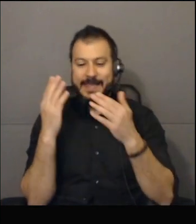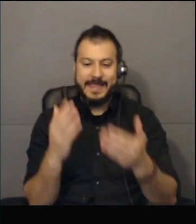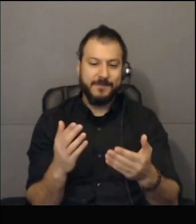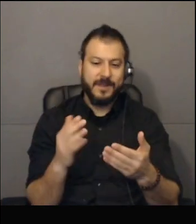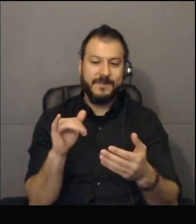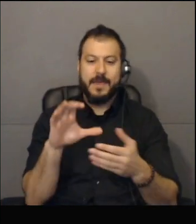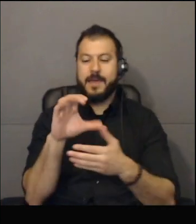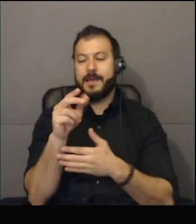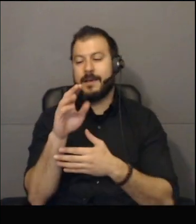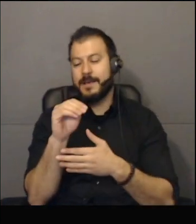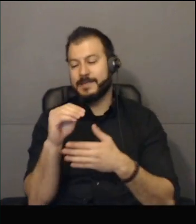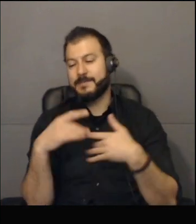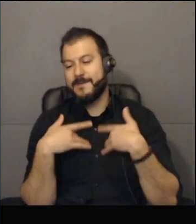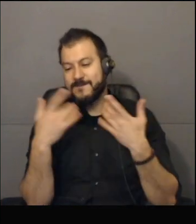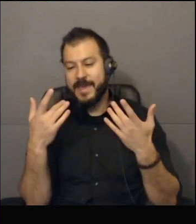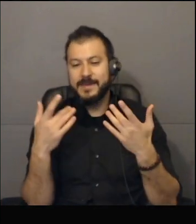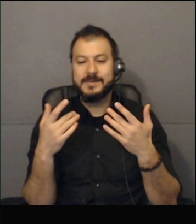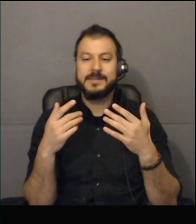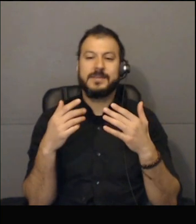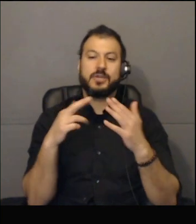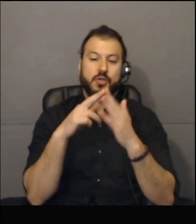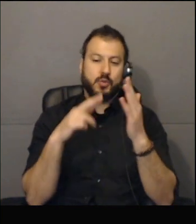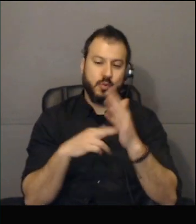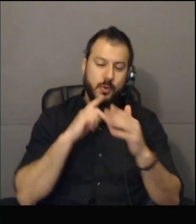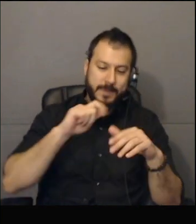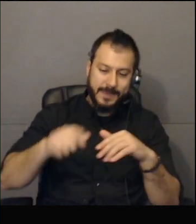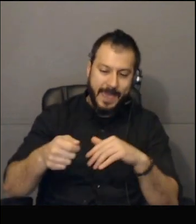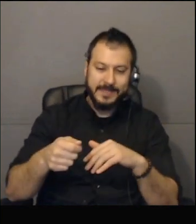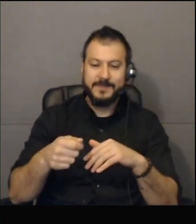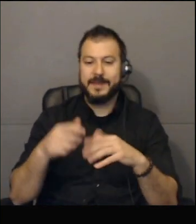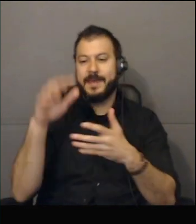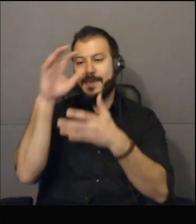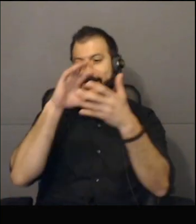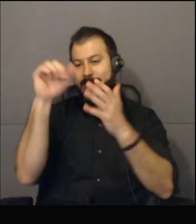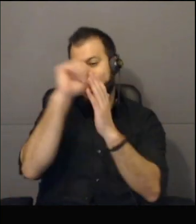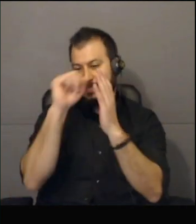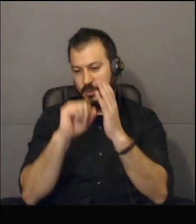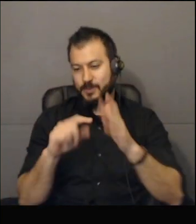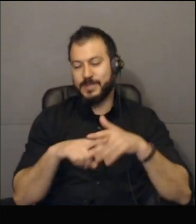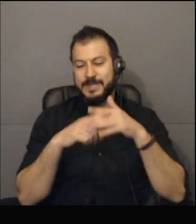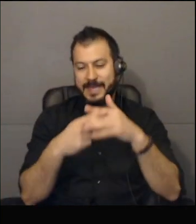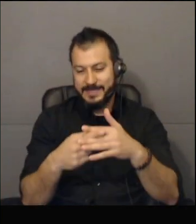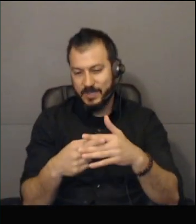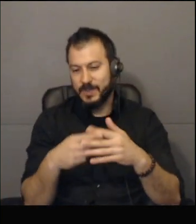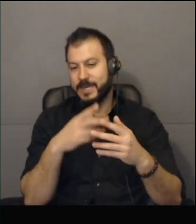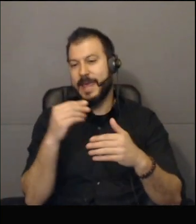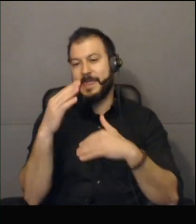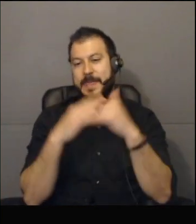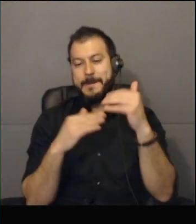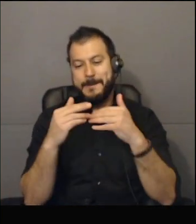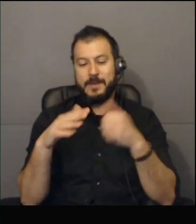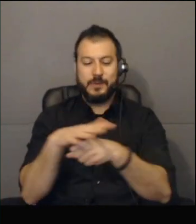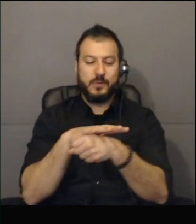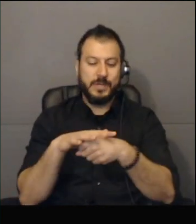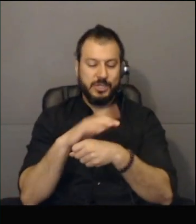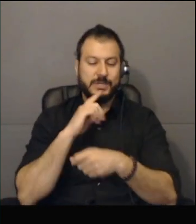the rule being activated, the cloud script being executed, and the build region being updated.